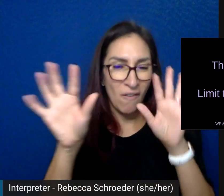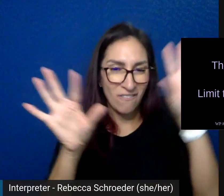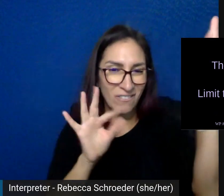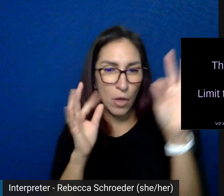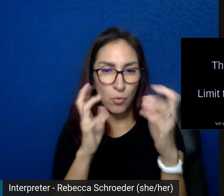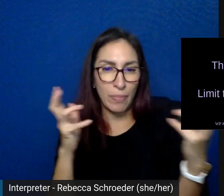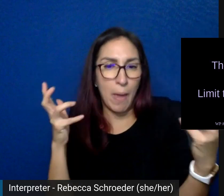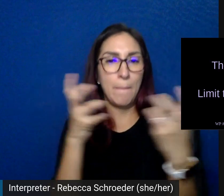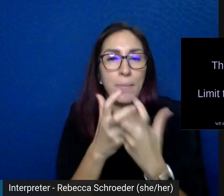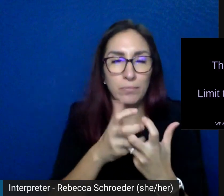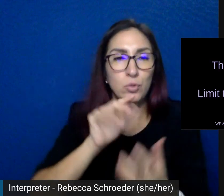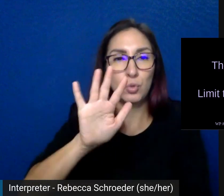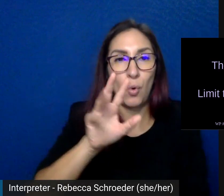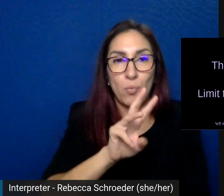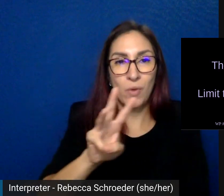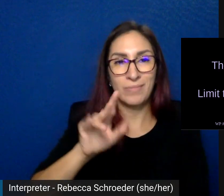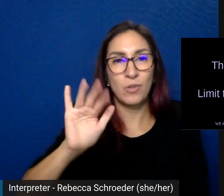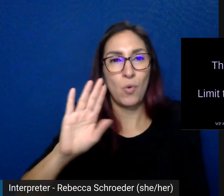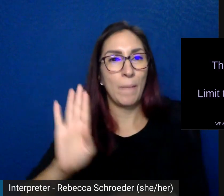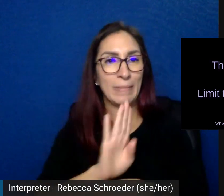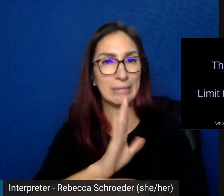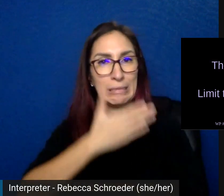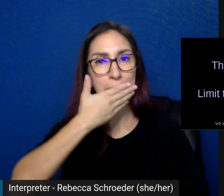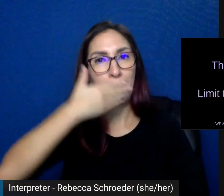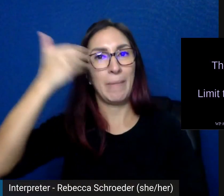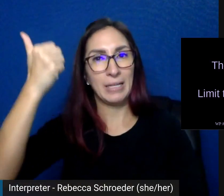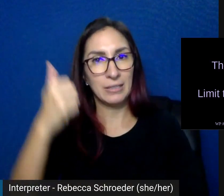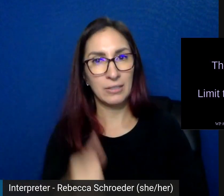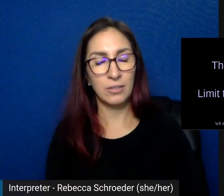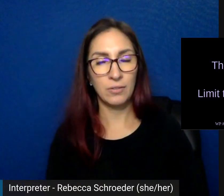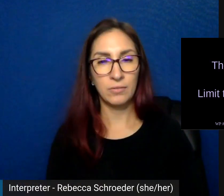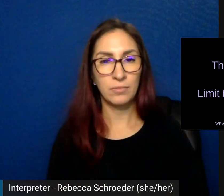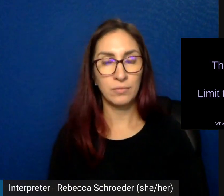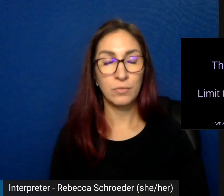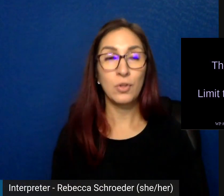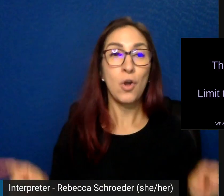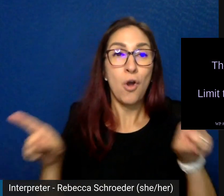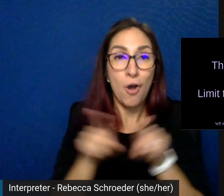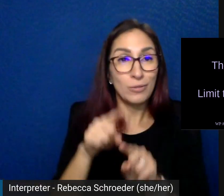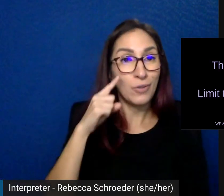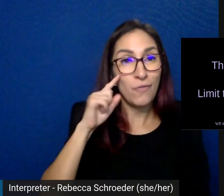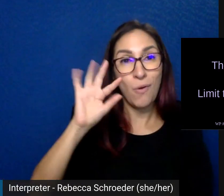You, also, for fonts, you want to limit the number of different fonts you use.